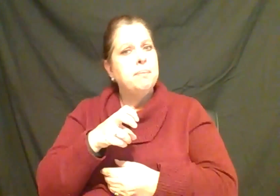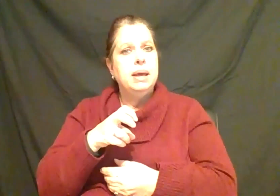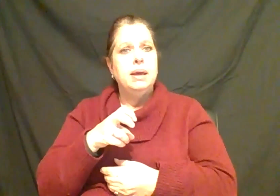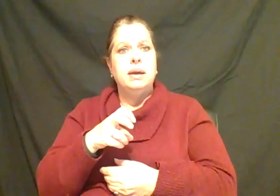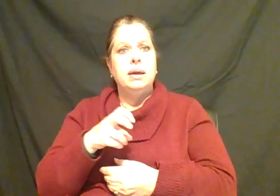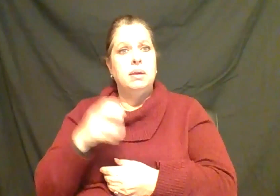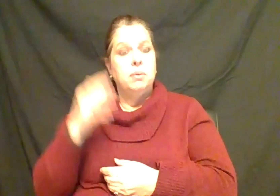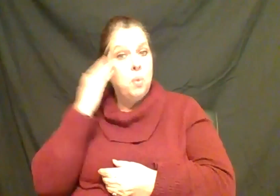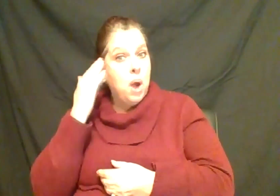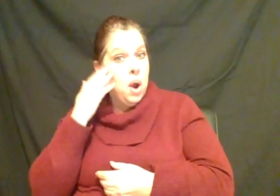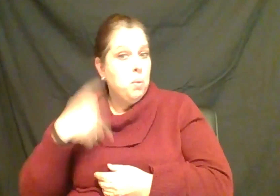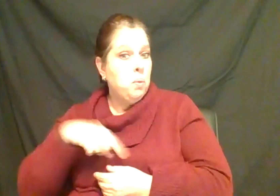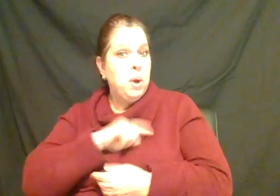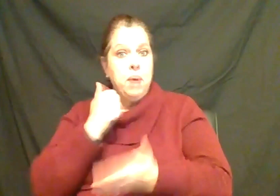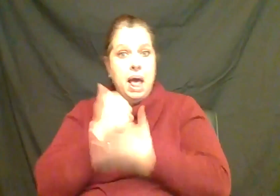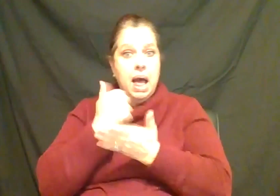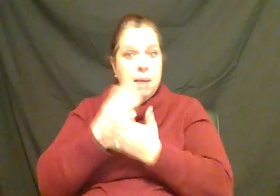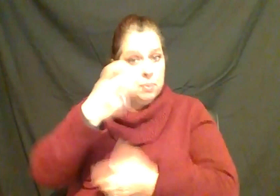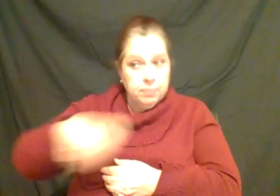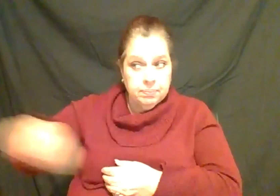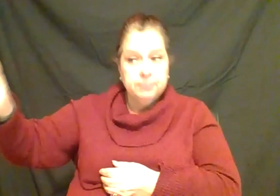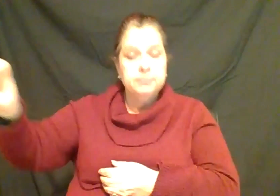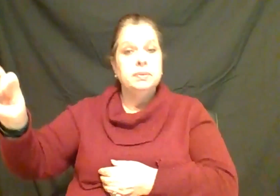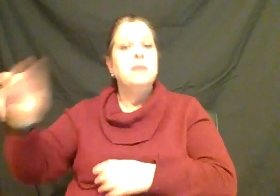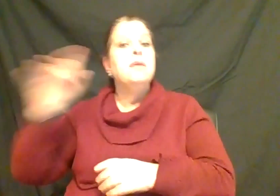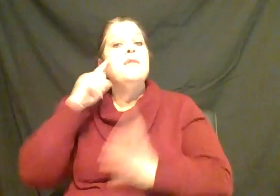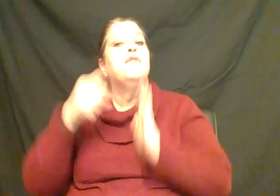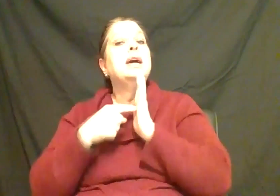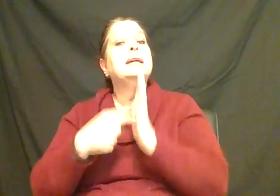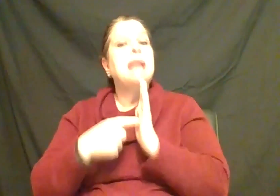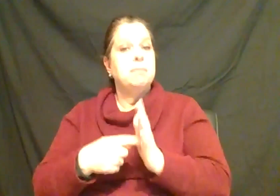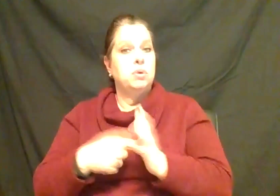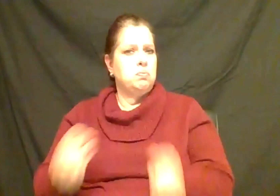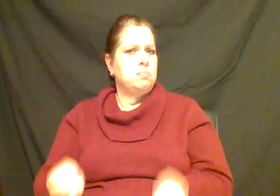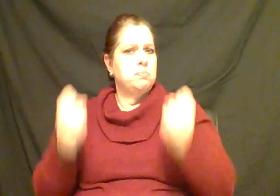we will assist this family's transition out so for example we've had multiple families who